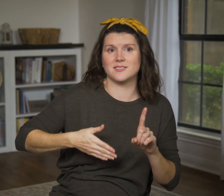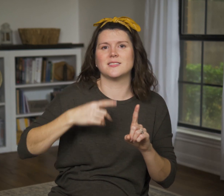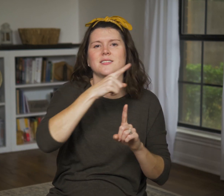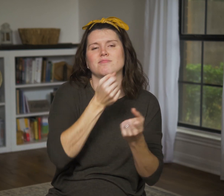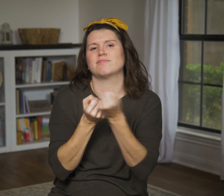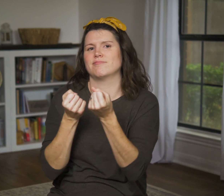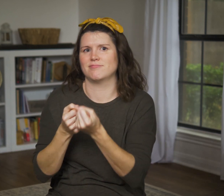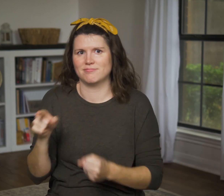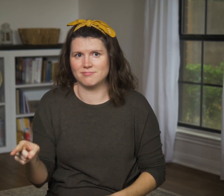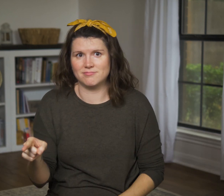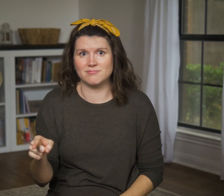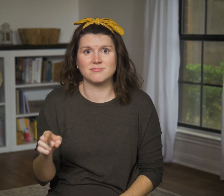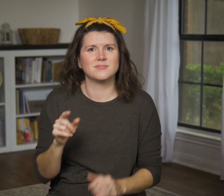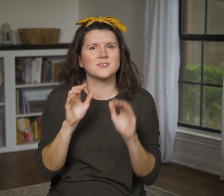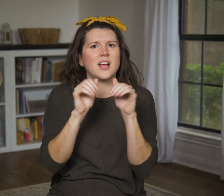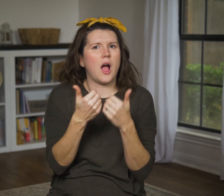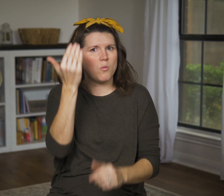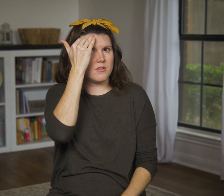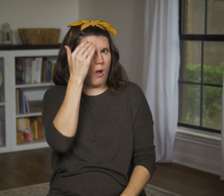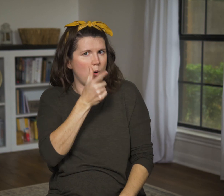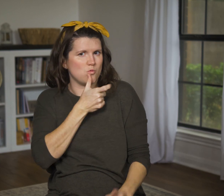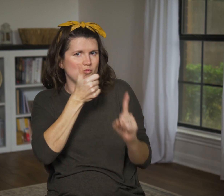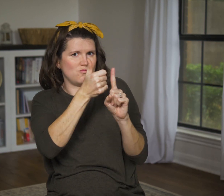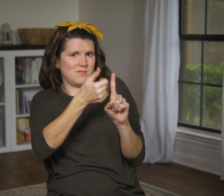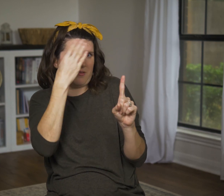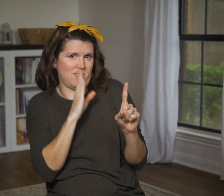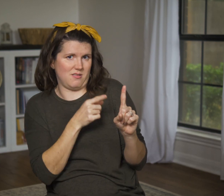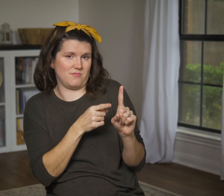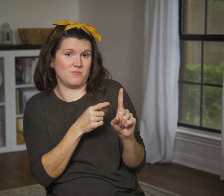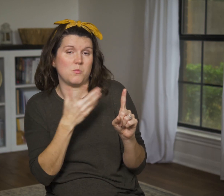more than that He’s on Israel’s side. How do we know this is God?